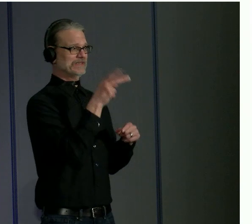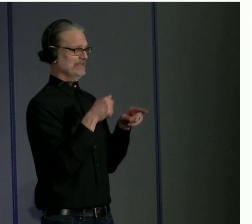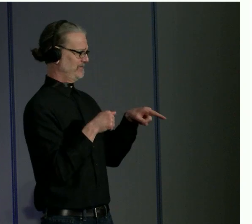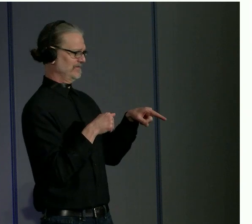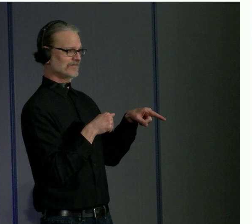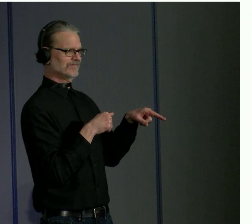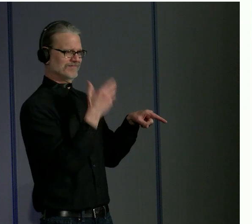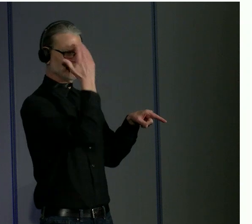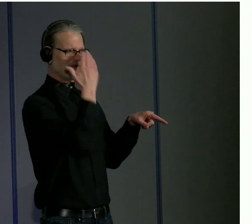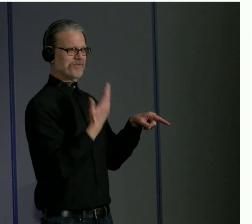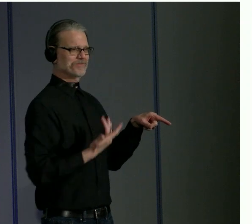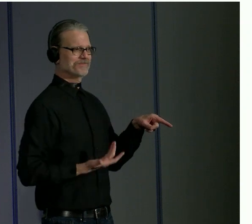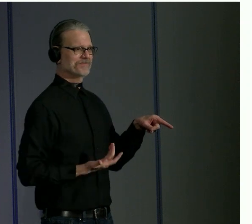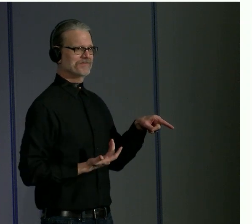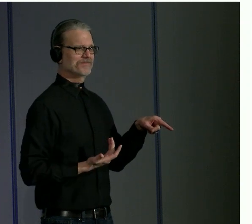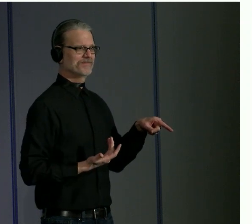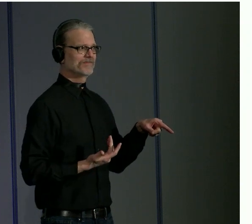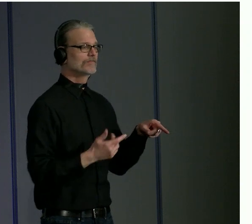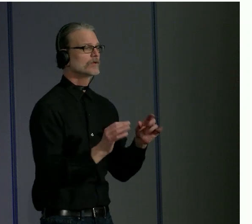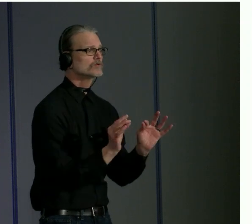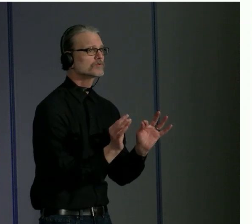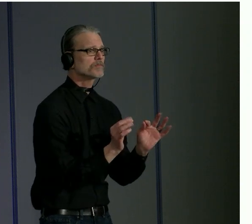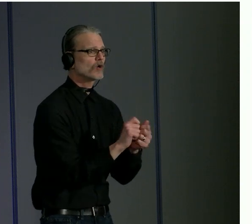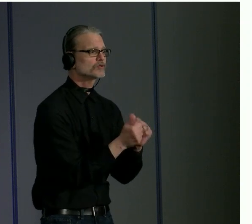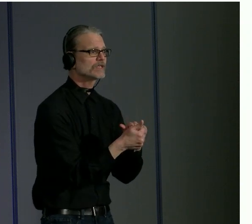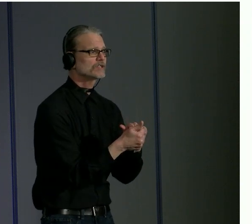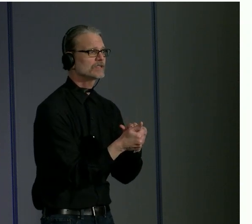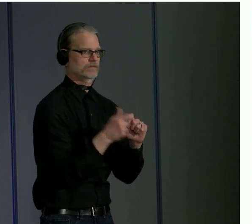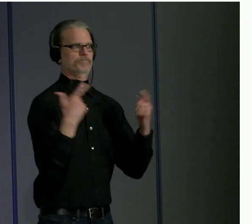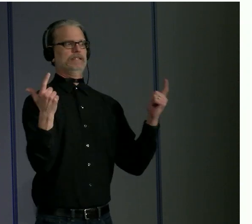Small change make big differences. What do we want the user-experience to be here?